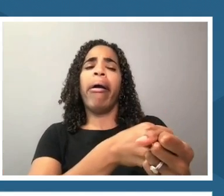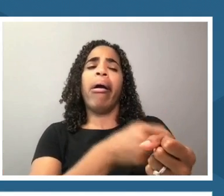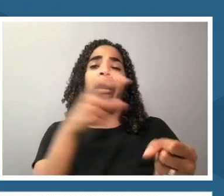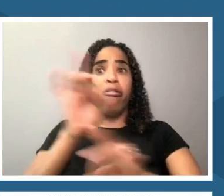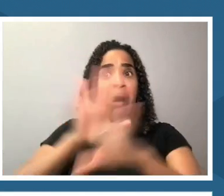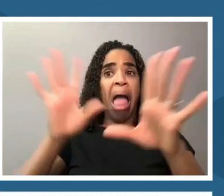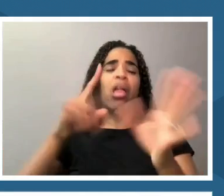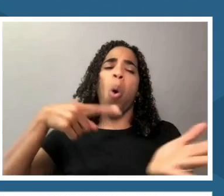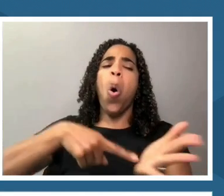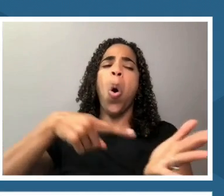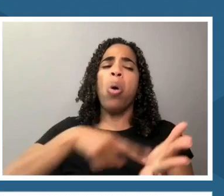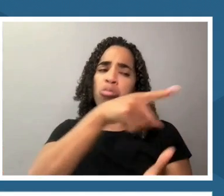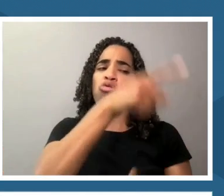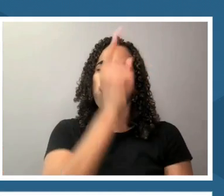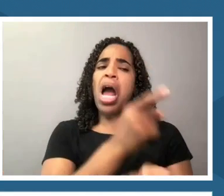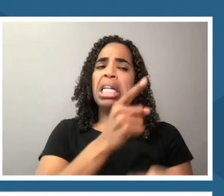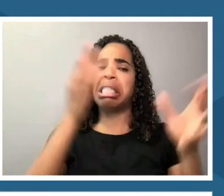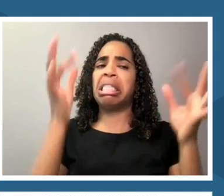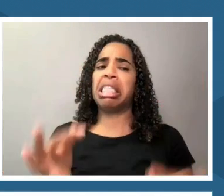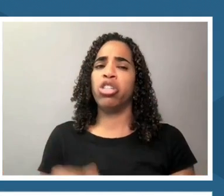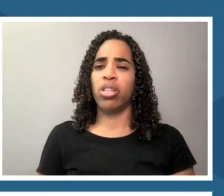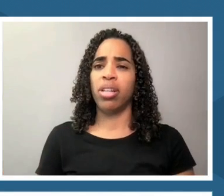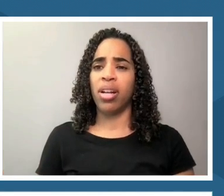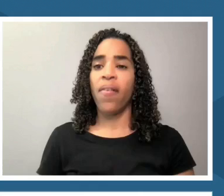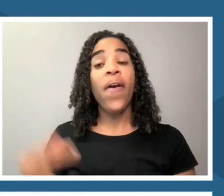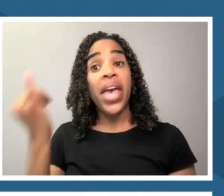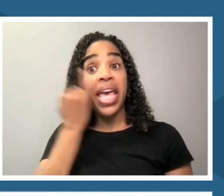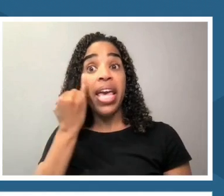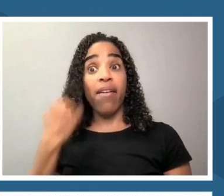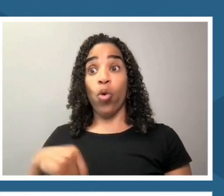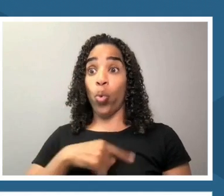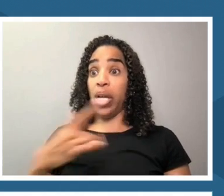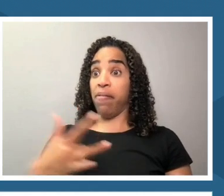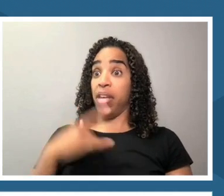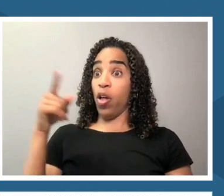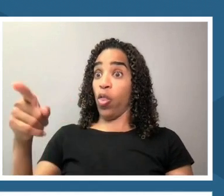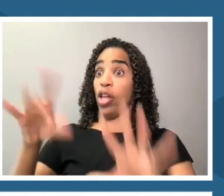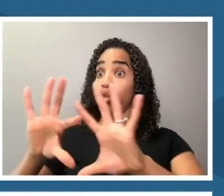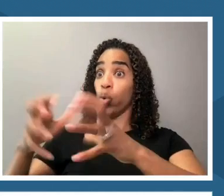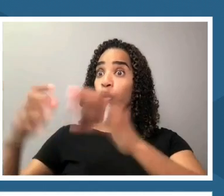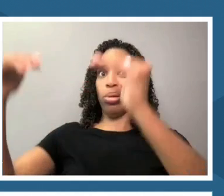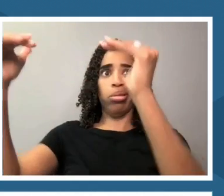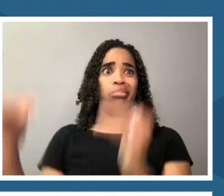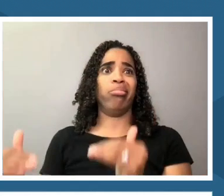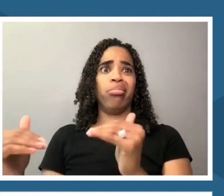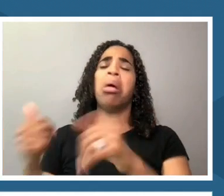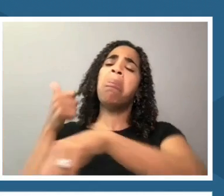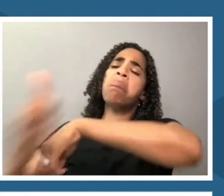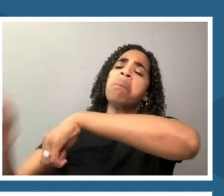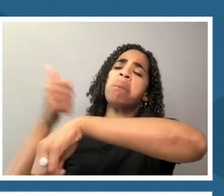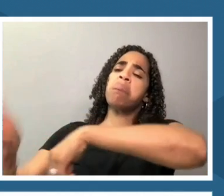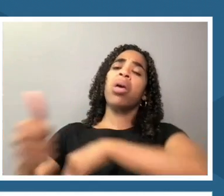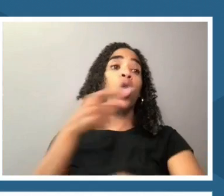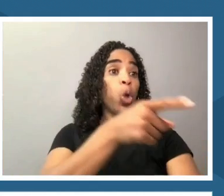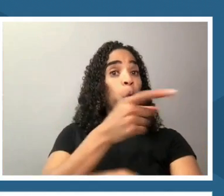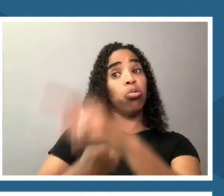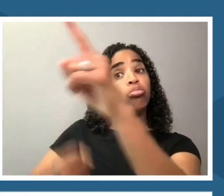groups if we're conditioned to see a group as inferior or worthy of blame it's easier to justify violence against